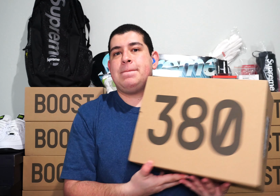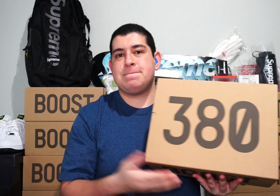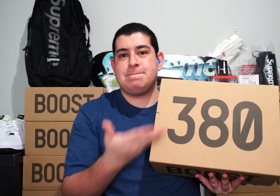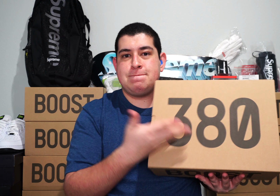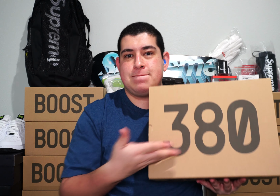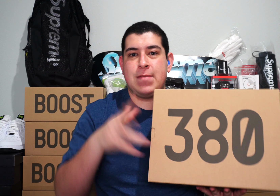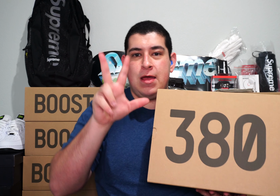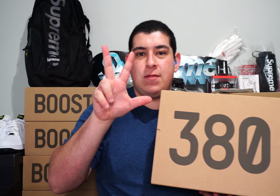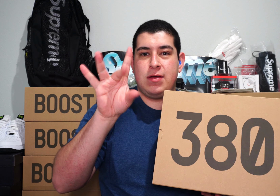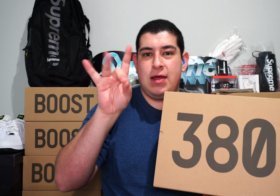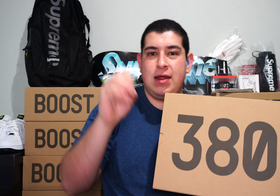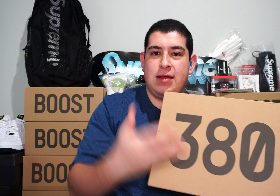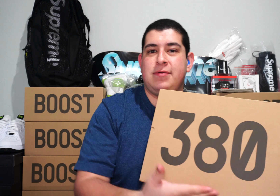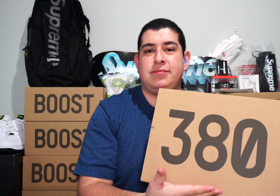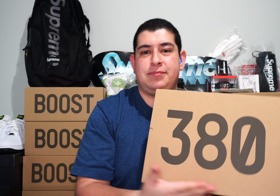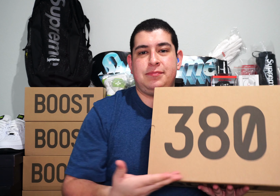Here it is.. 380